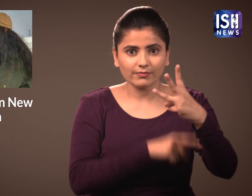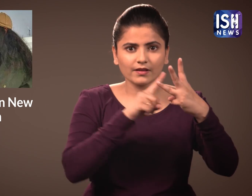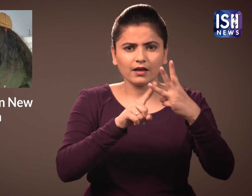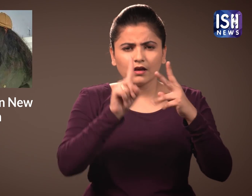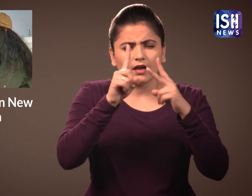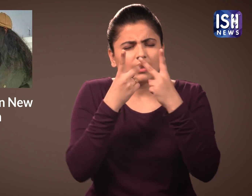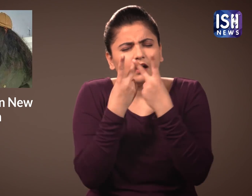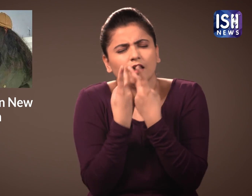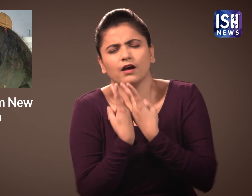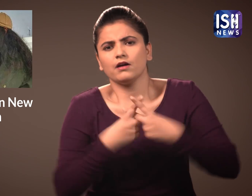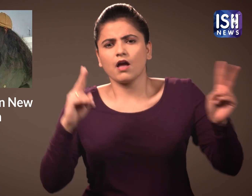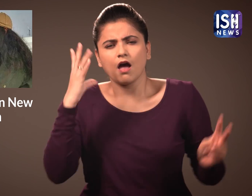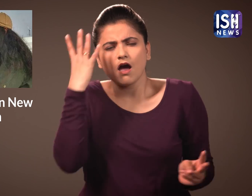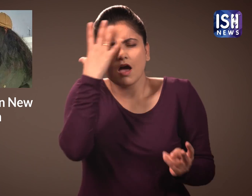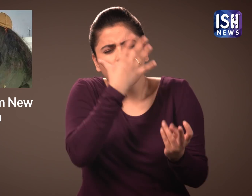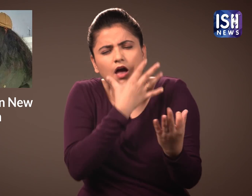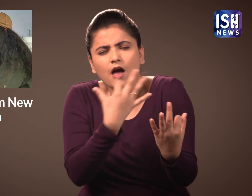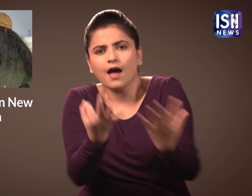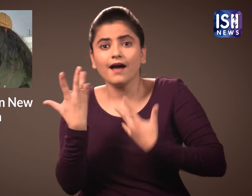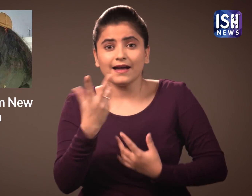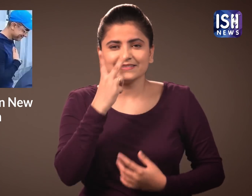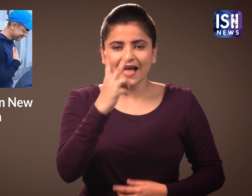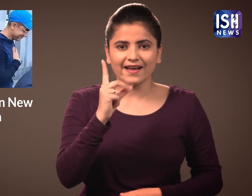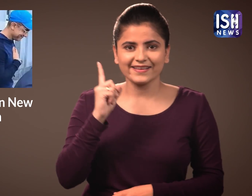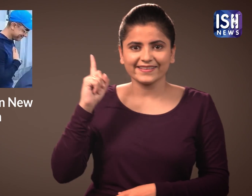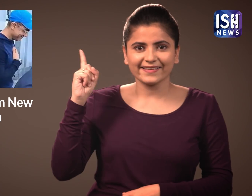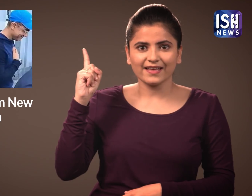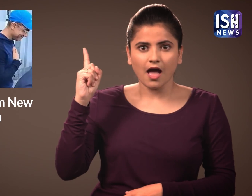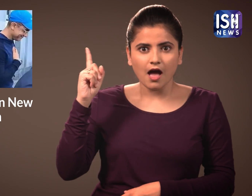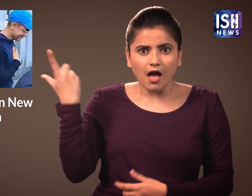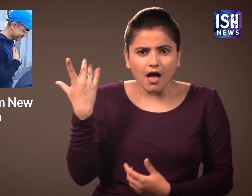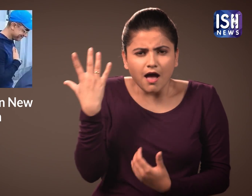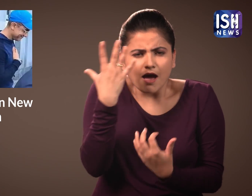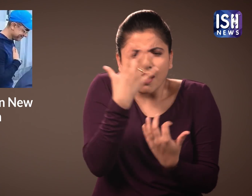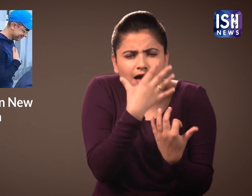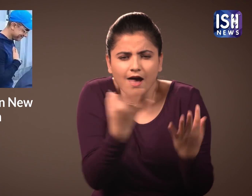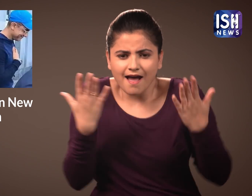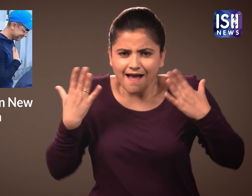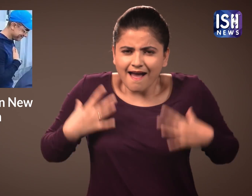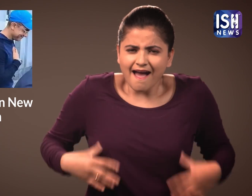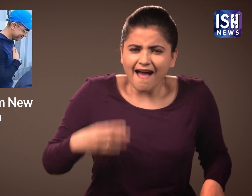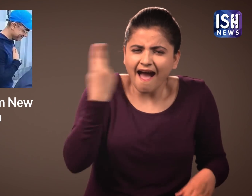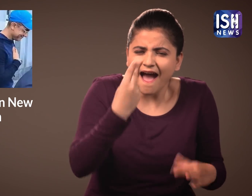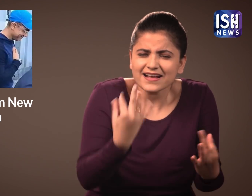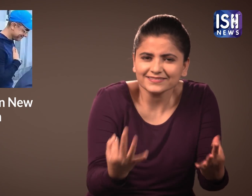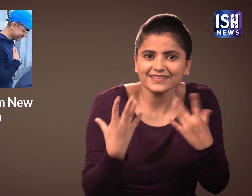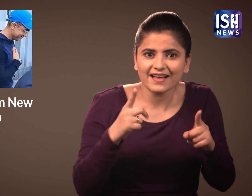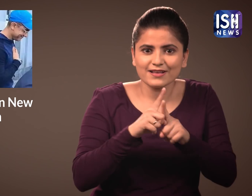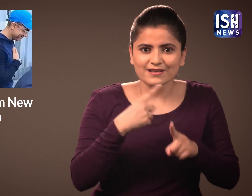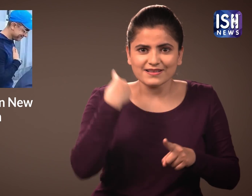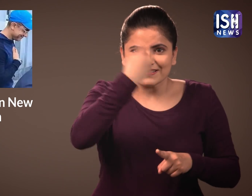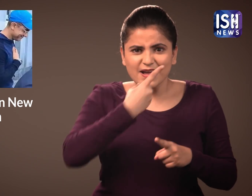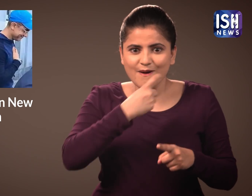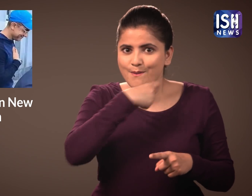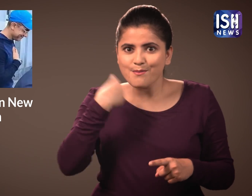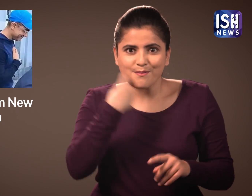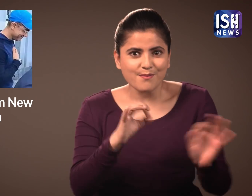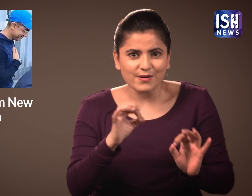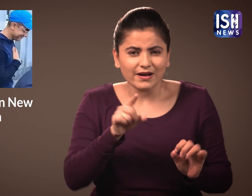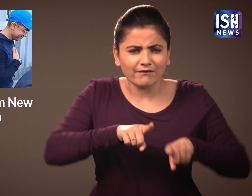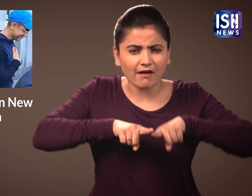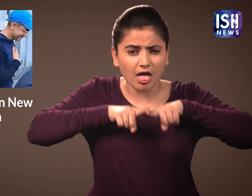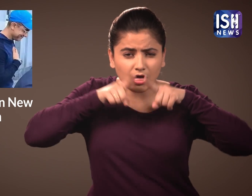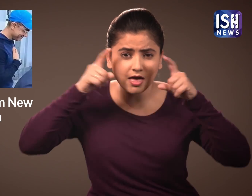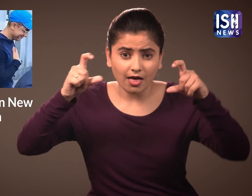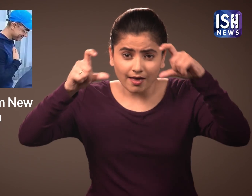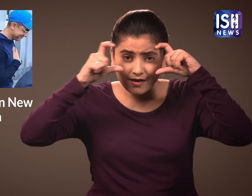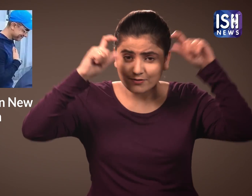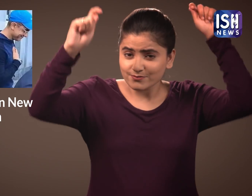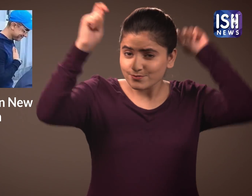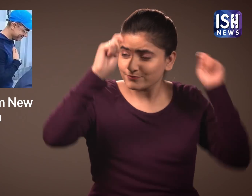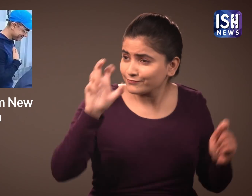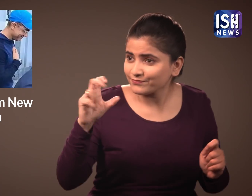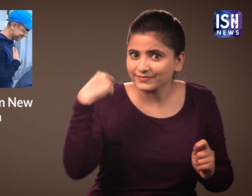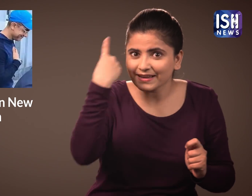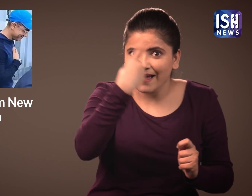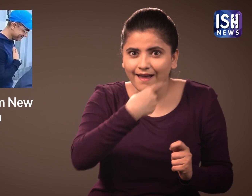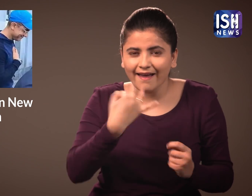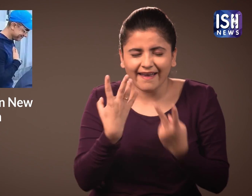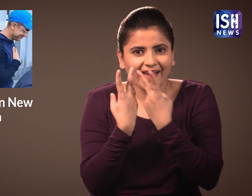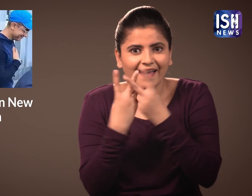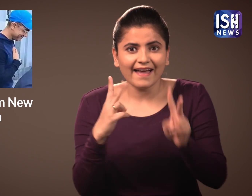A now in this picture Amir looks handsome. His fair unshaven skin, with the glasses and cap makes him look very smart!